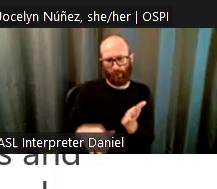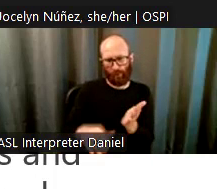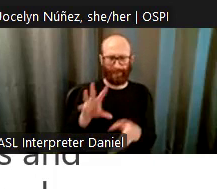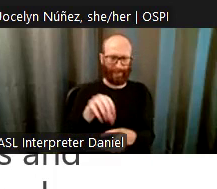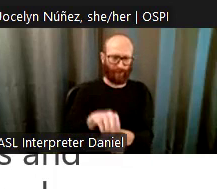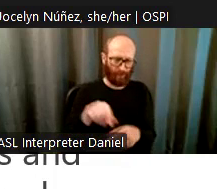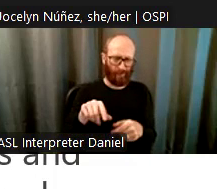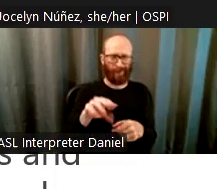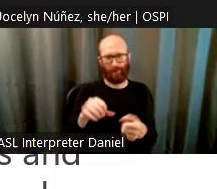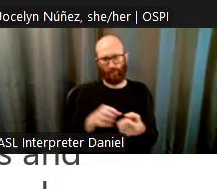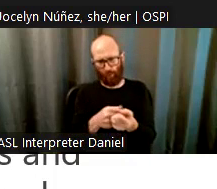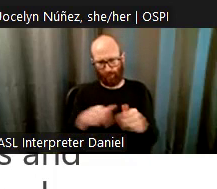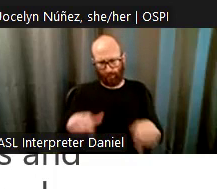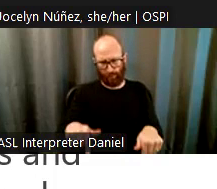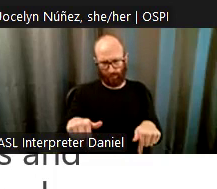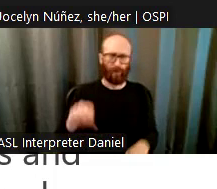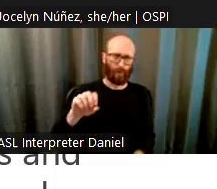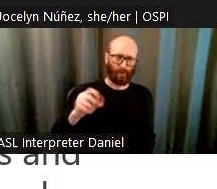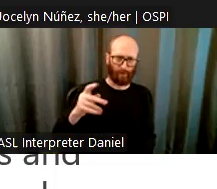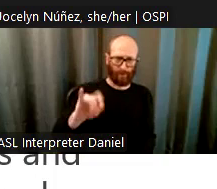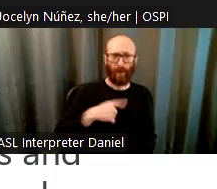we believe all students prepared for postsecondary Pathways